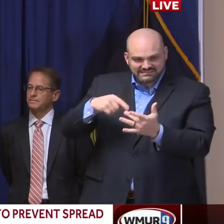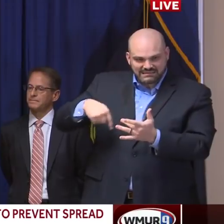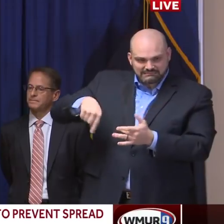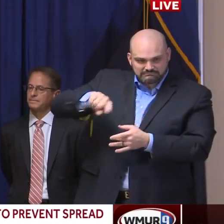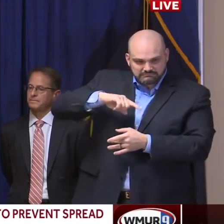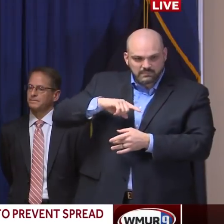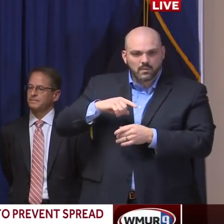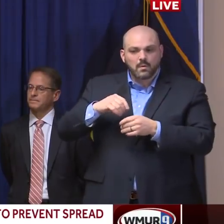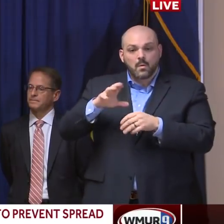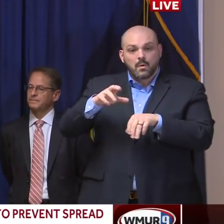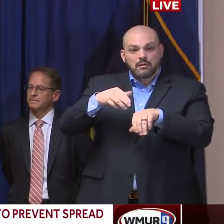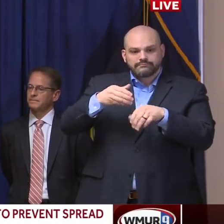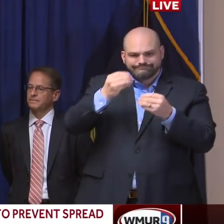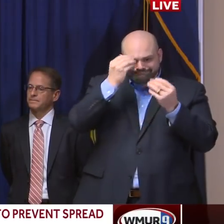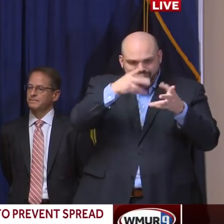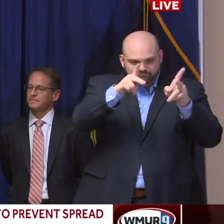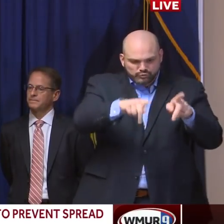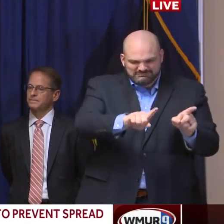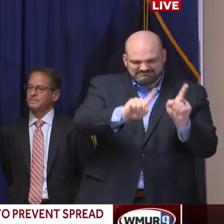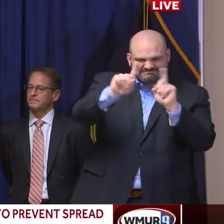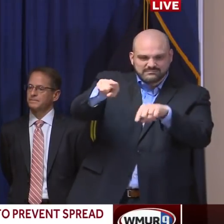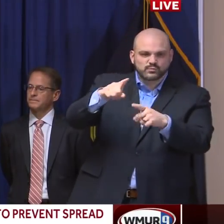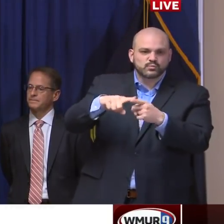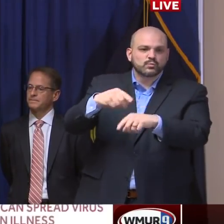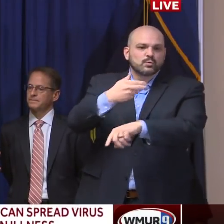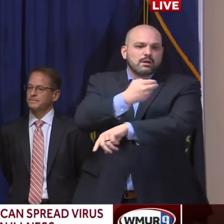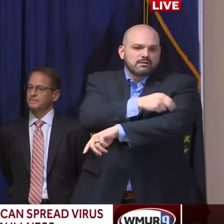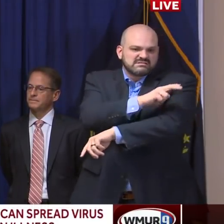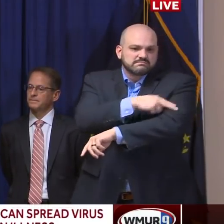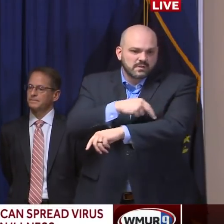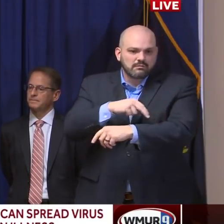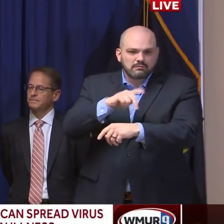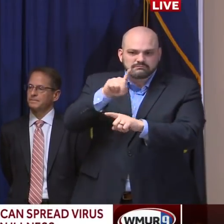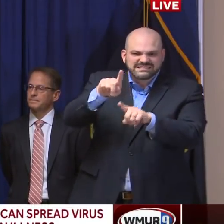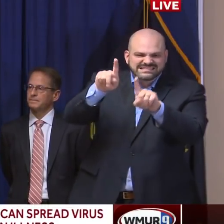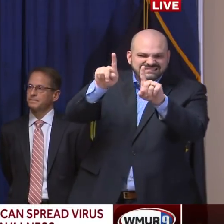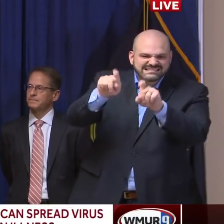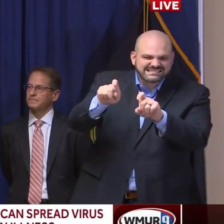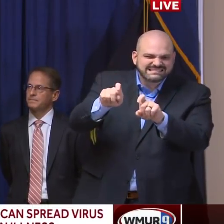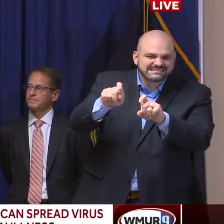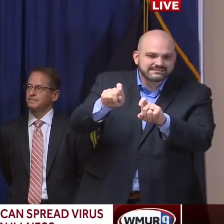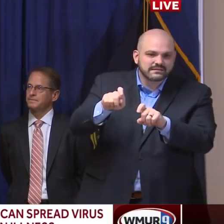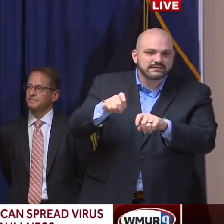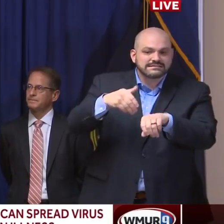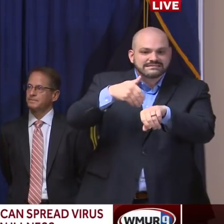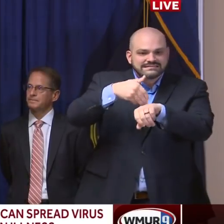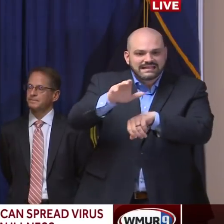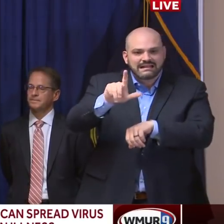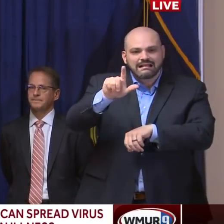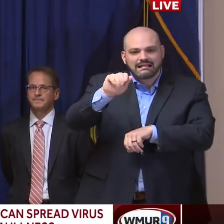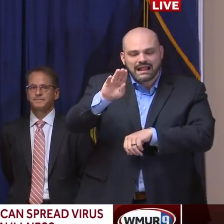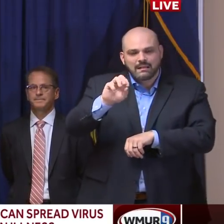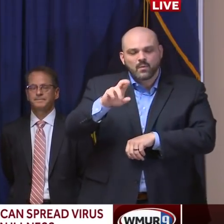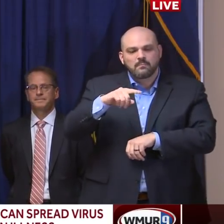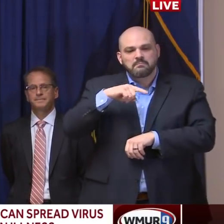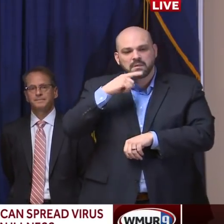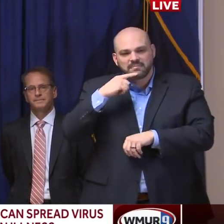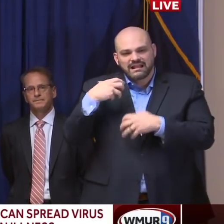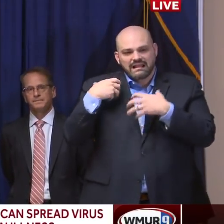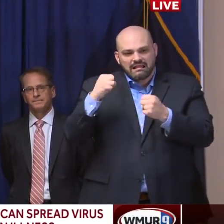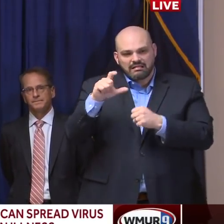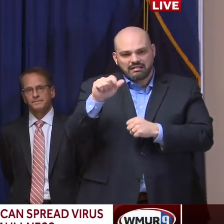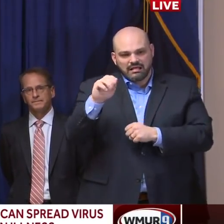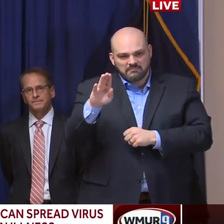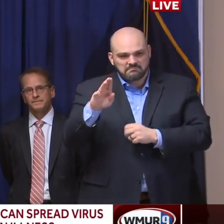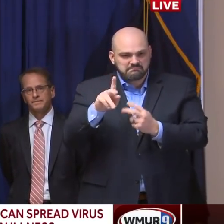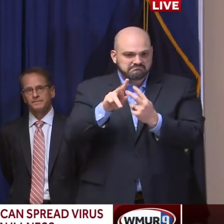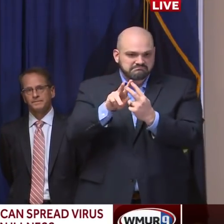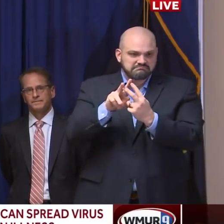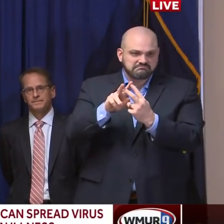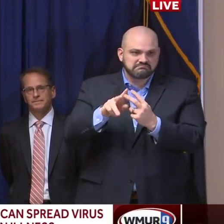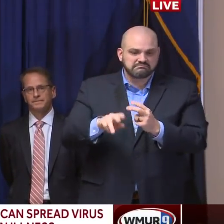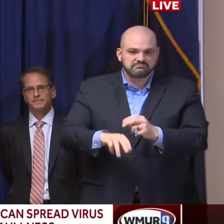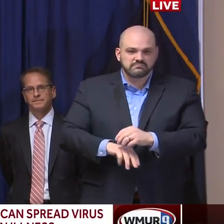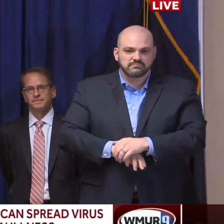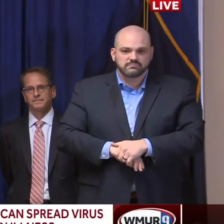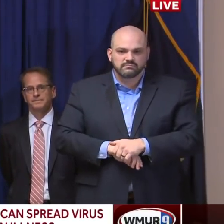THAT HEALTH CARE PROVIDER SHOULD CONTACT US OR REFER THE PATIENTS FOR TESTING TO A LOCAL HEALTH CARE FACILITY THAT CAN DO THE SAMPLING TO SEND A REFERENCE LABORATORY FOR TESTING OR TO THE